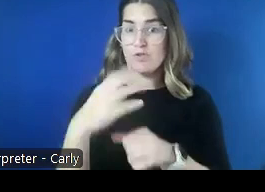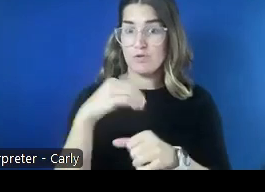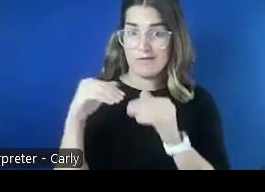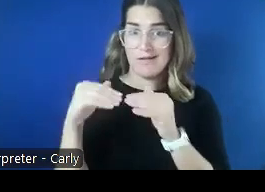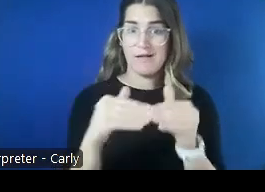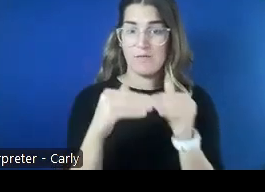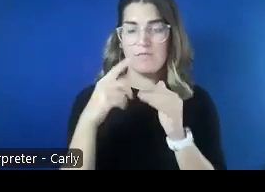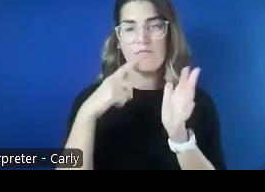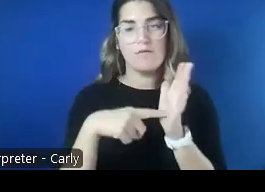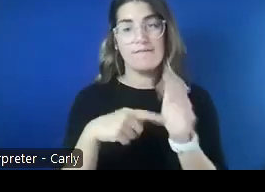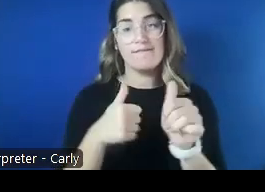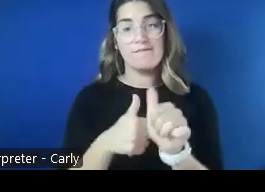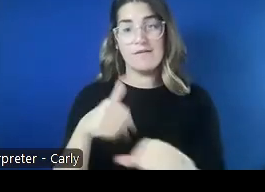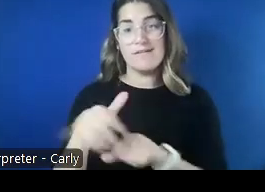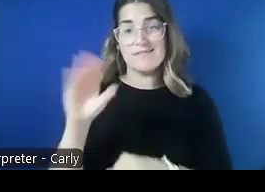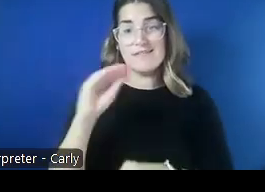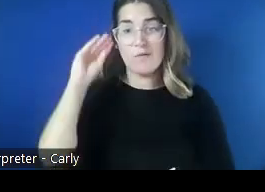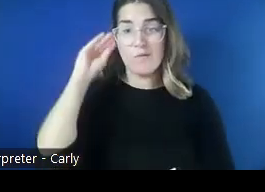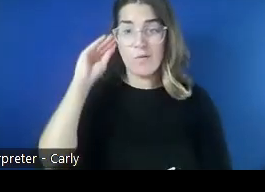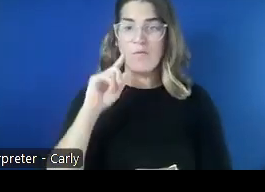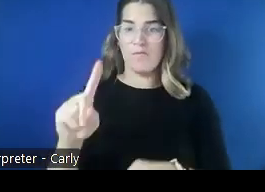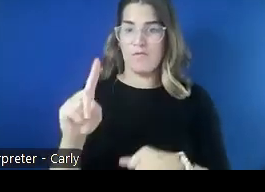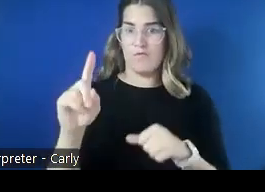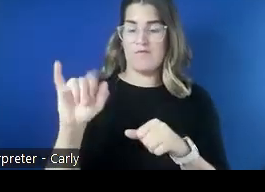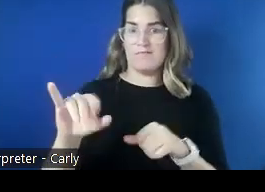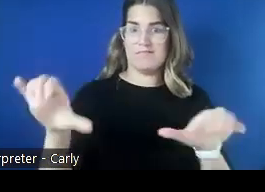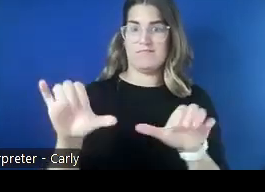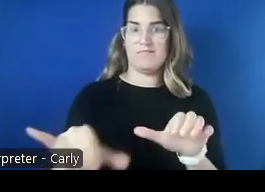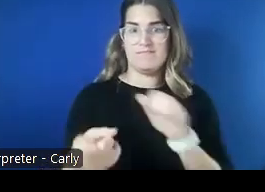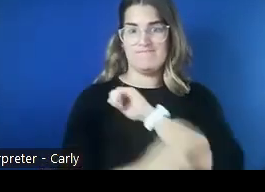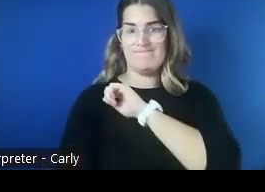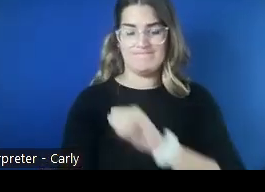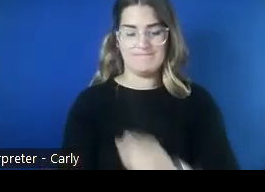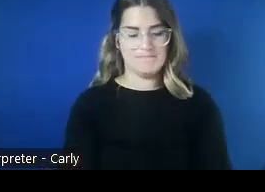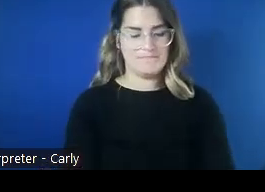avoiding sending children home for biting and finally the director and consultant through these